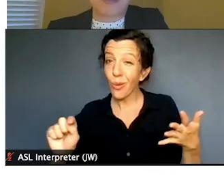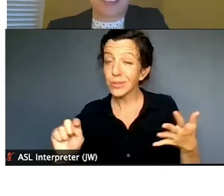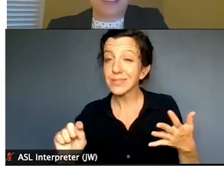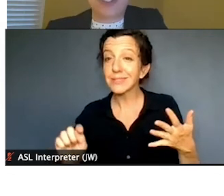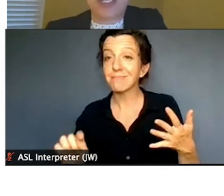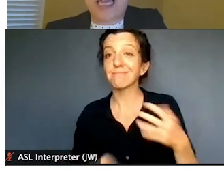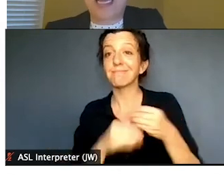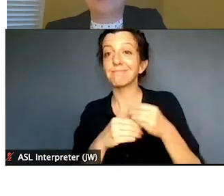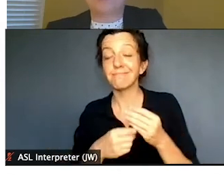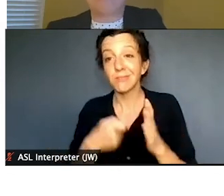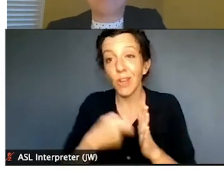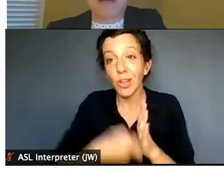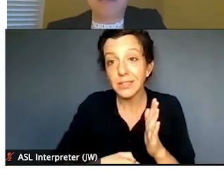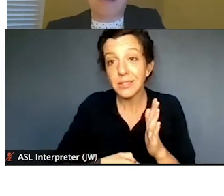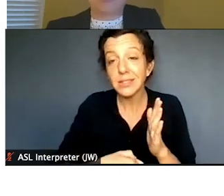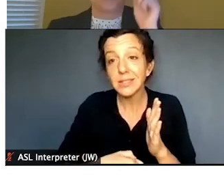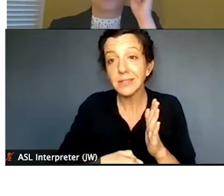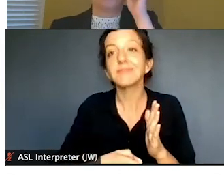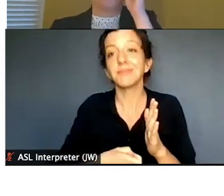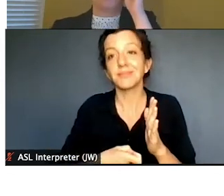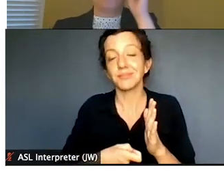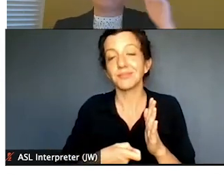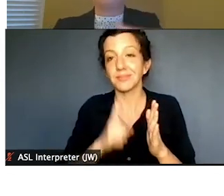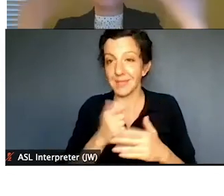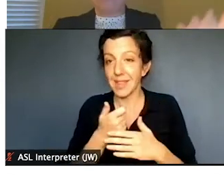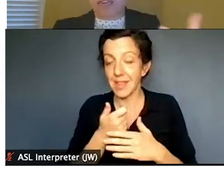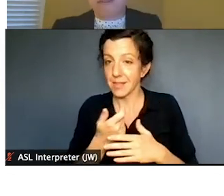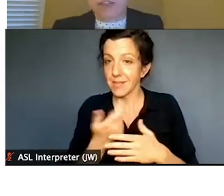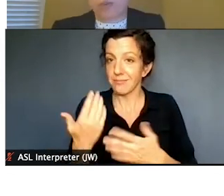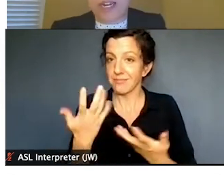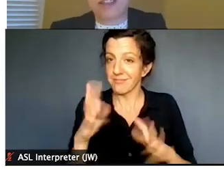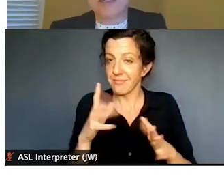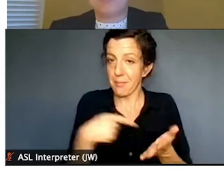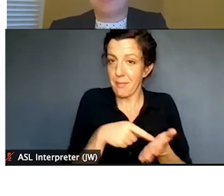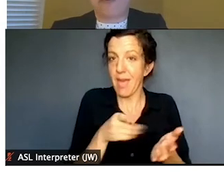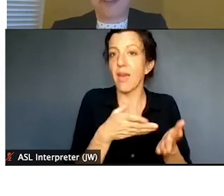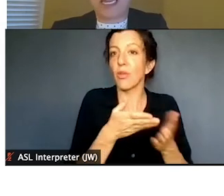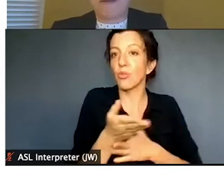In addition to that, they are not allowed to treat consumers who make use of any of these rights differently.